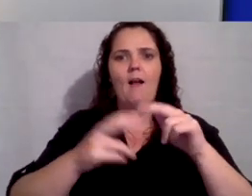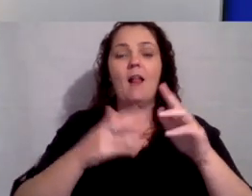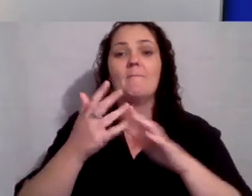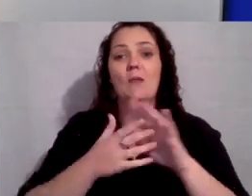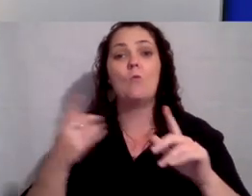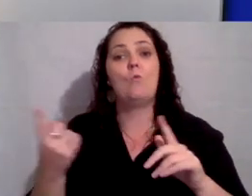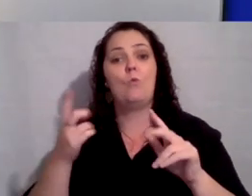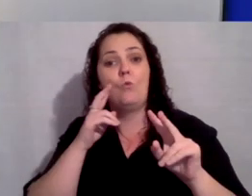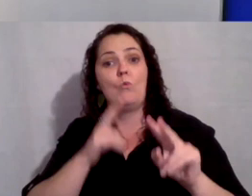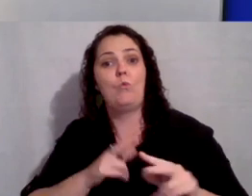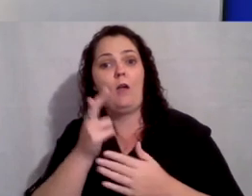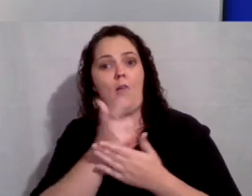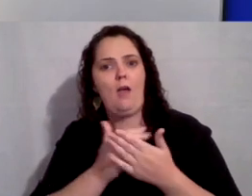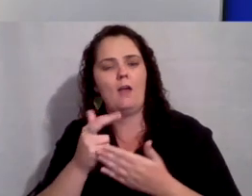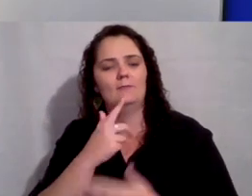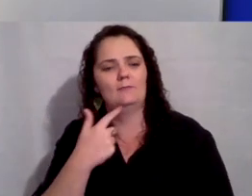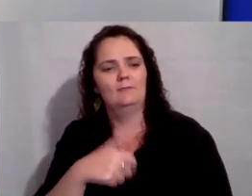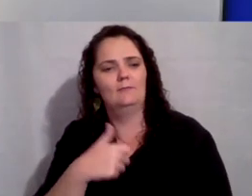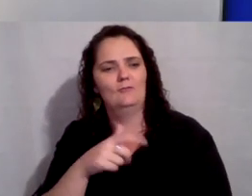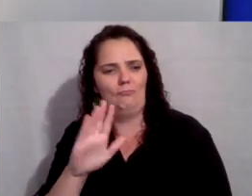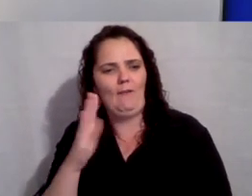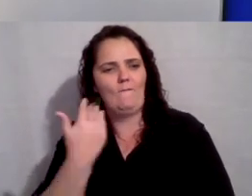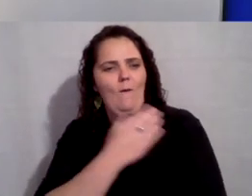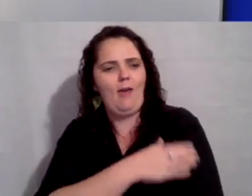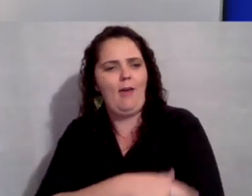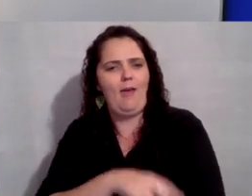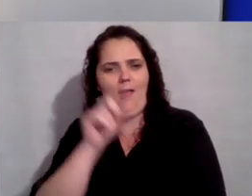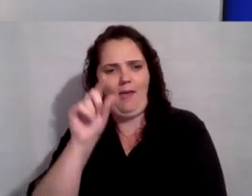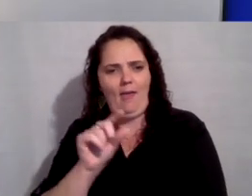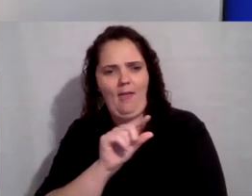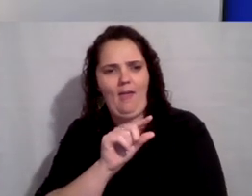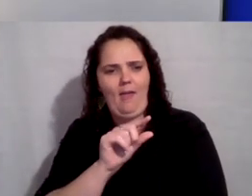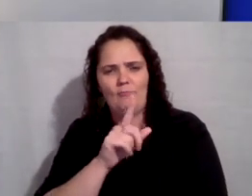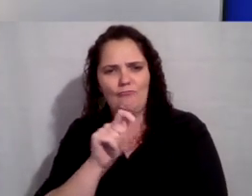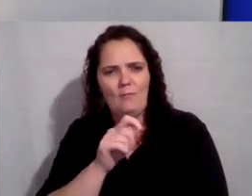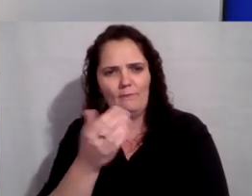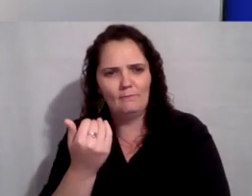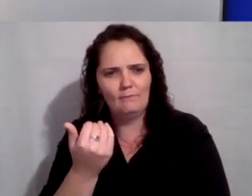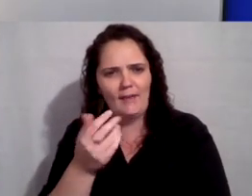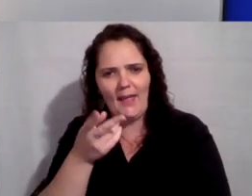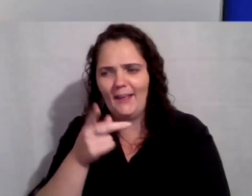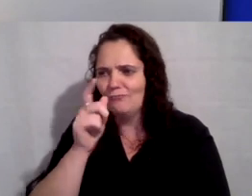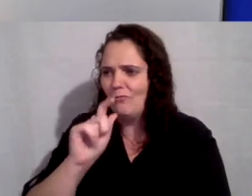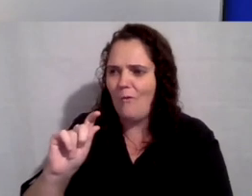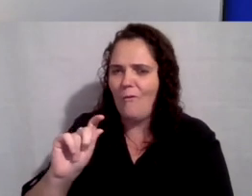viewer will then be able to read, okay the arm was here and then it was erased and redrawn and then it was erased and redrawn,